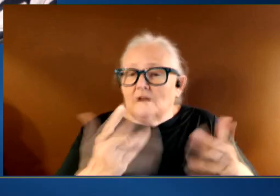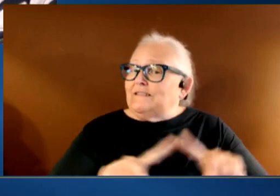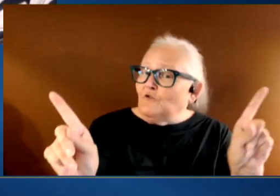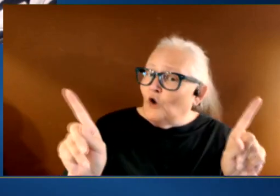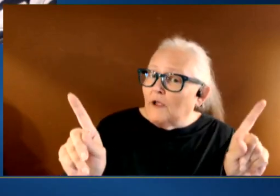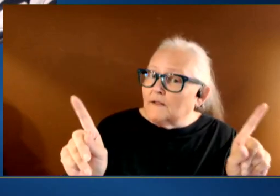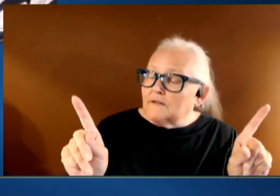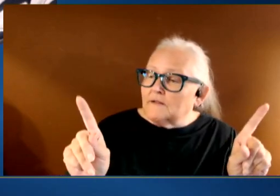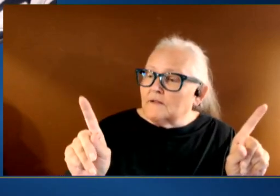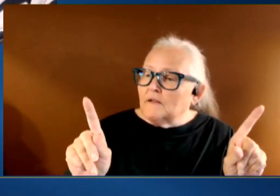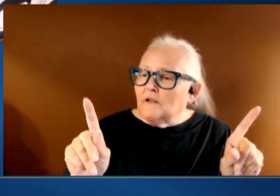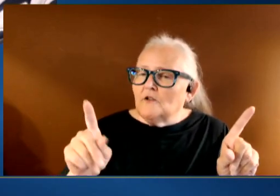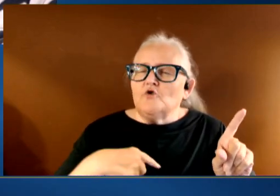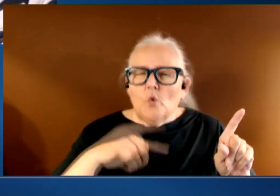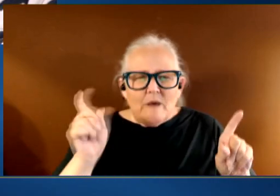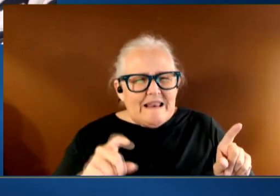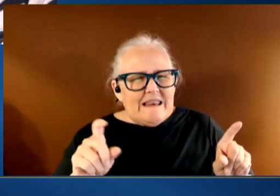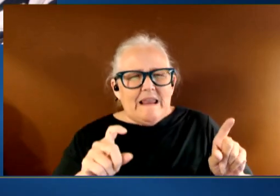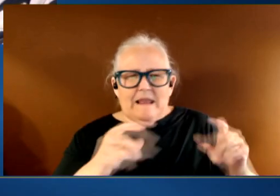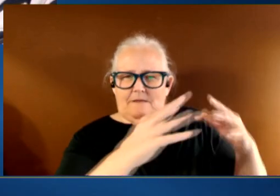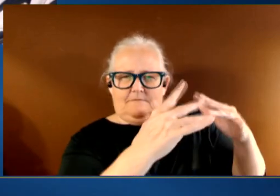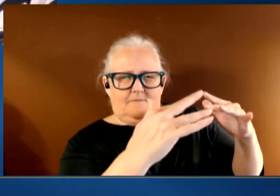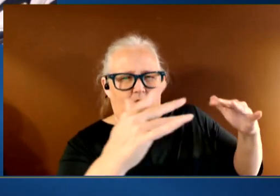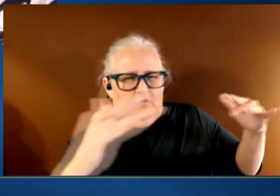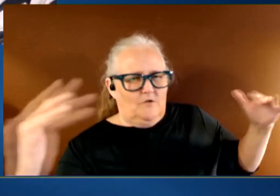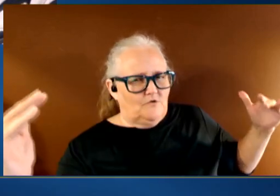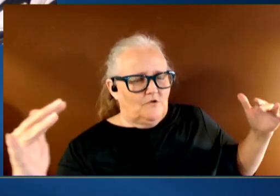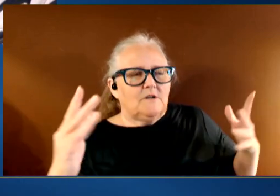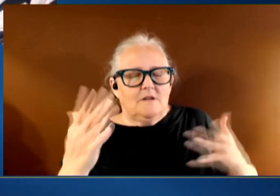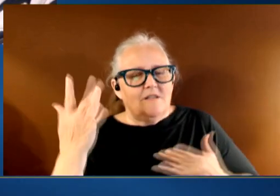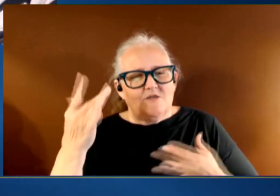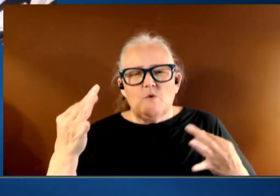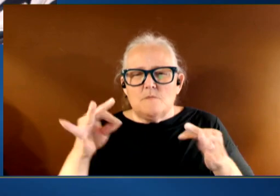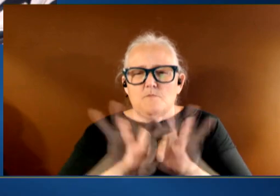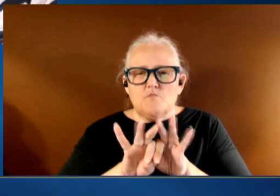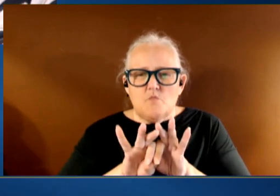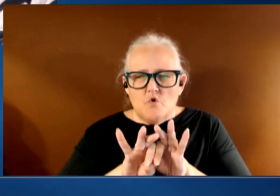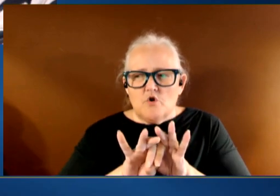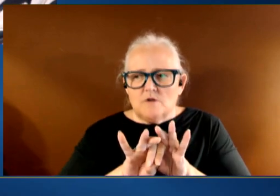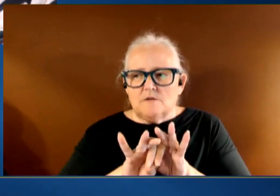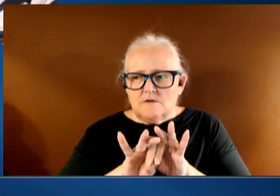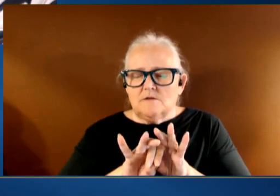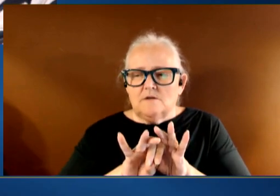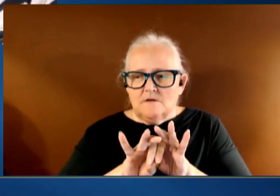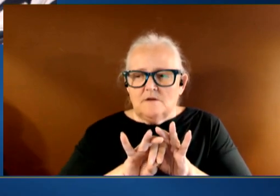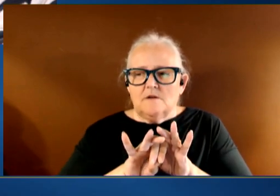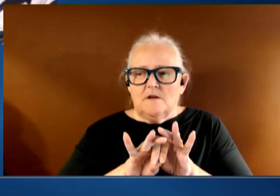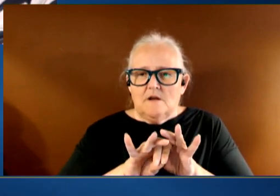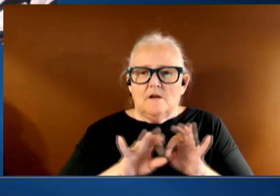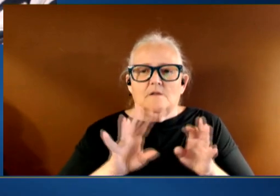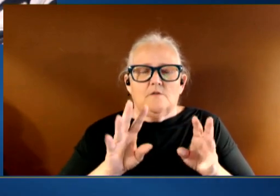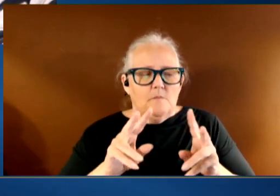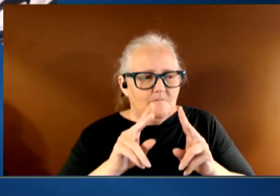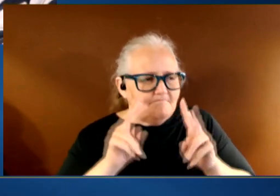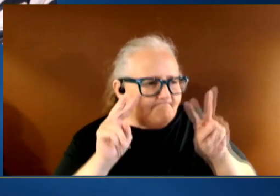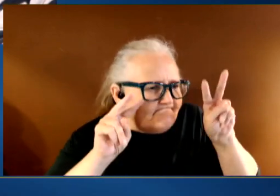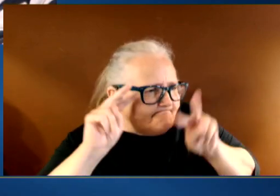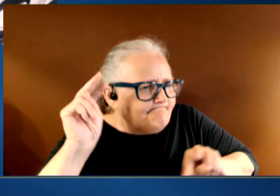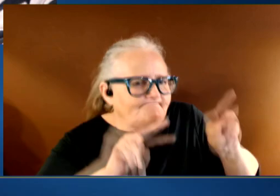so it's extremely important to be engaged in that process, and, you know, I don't take trust